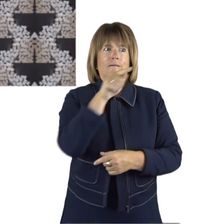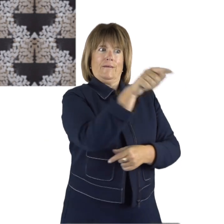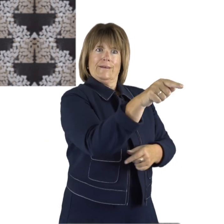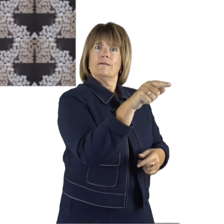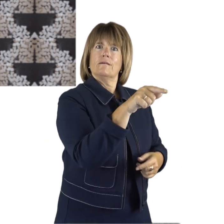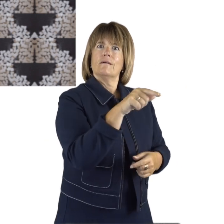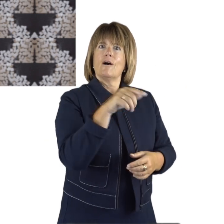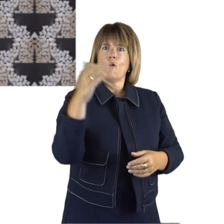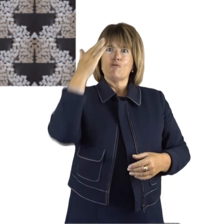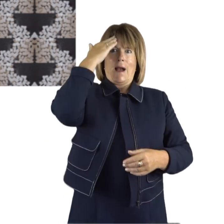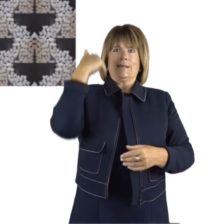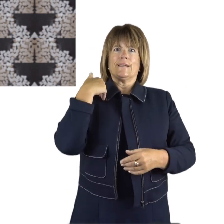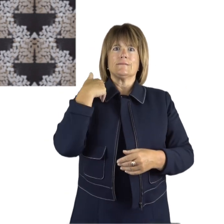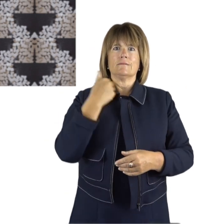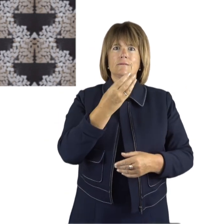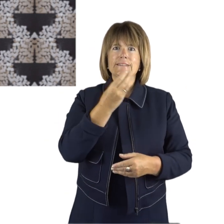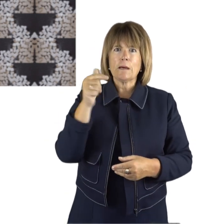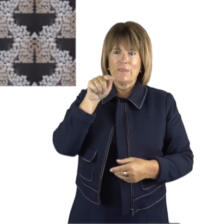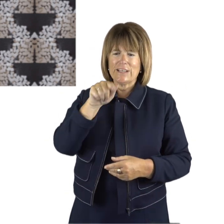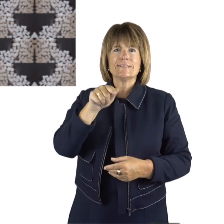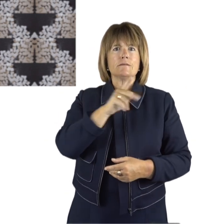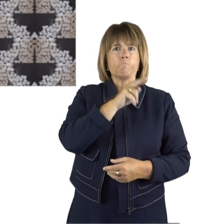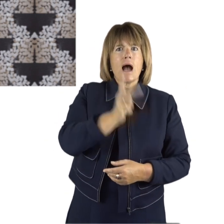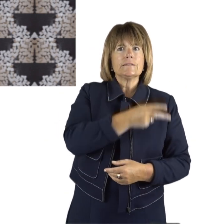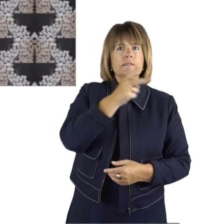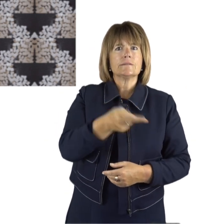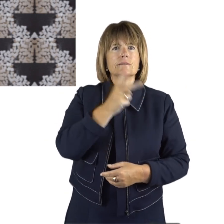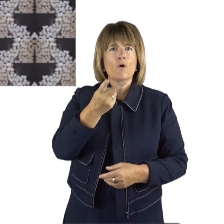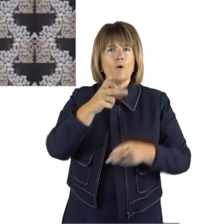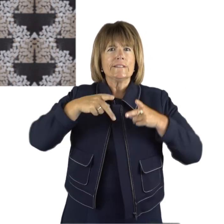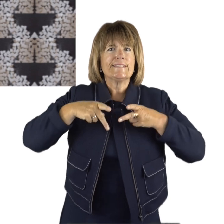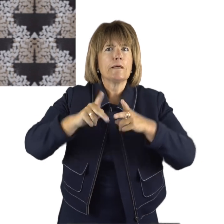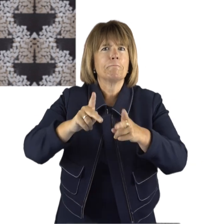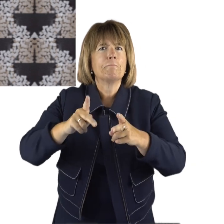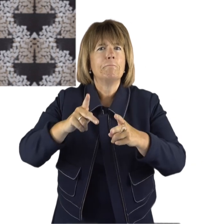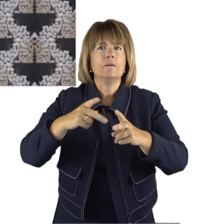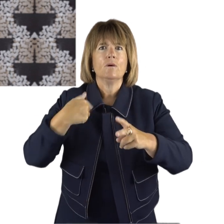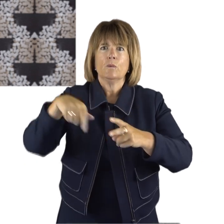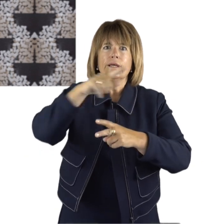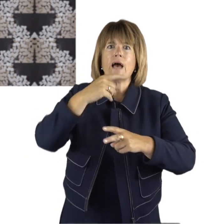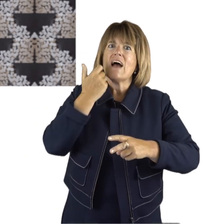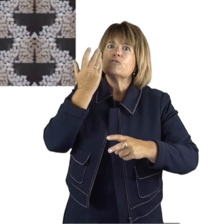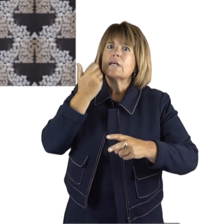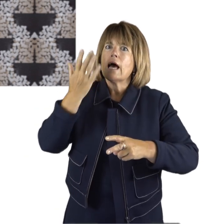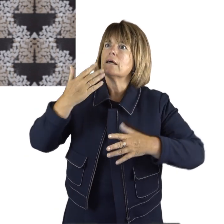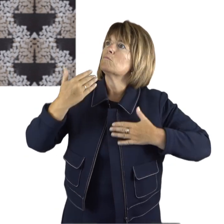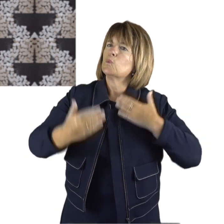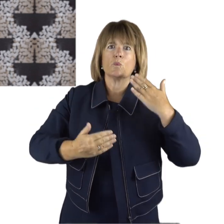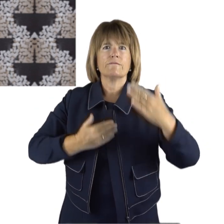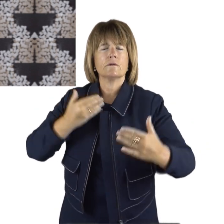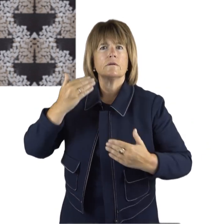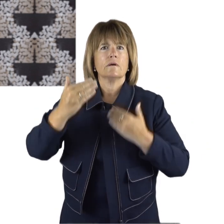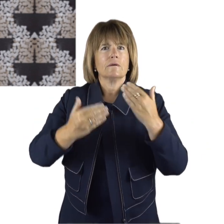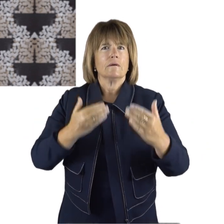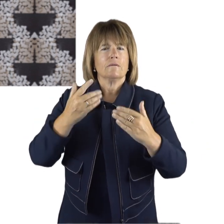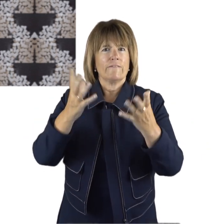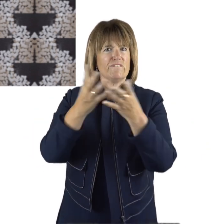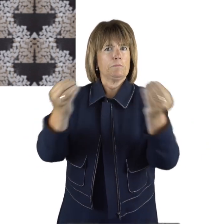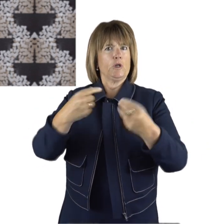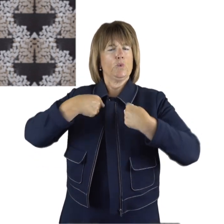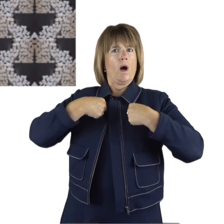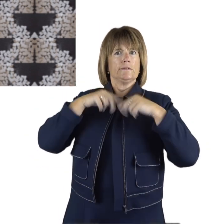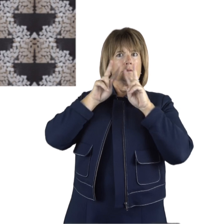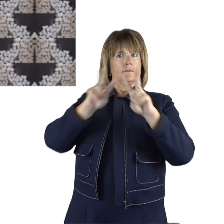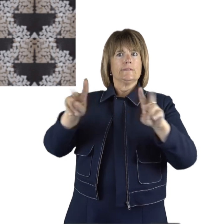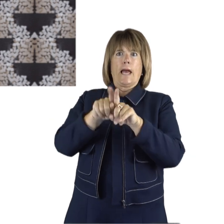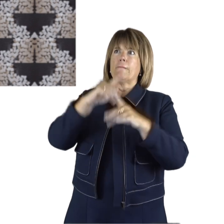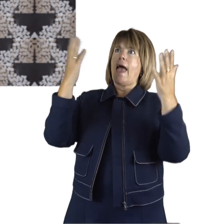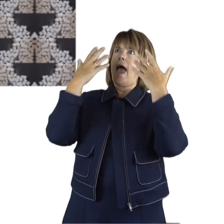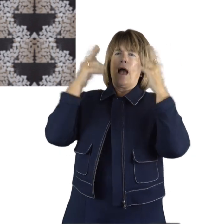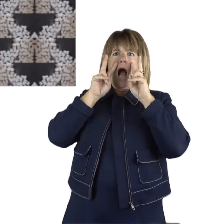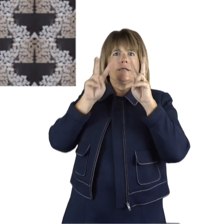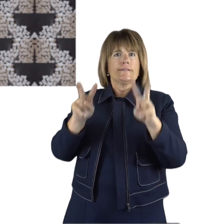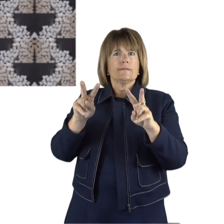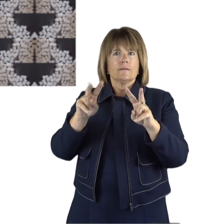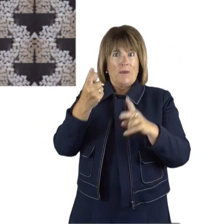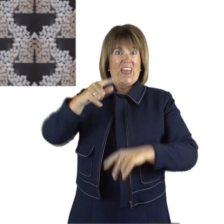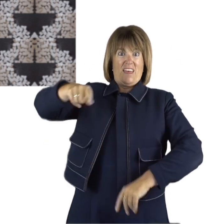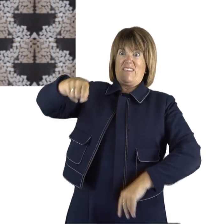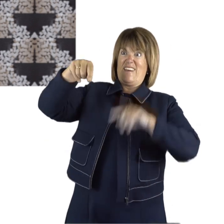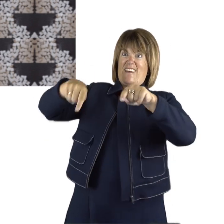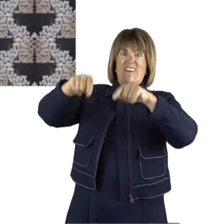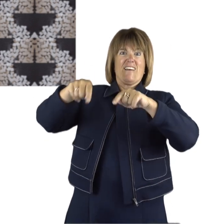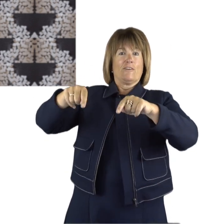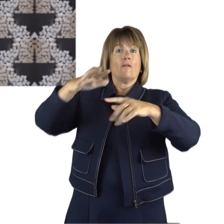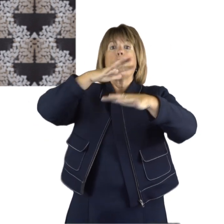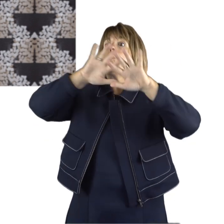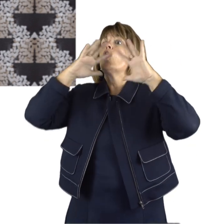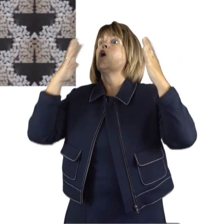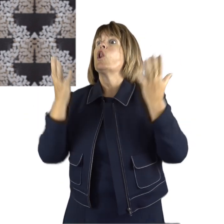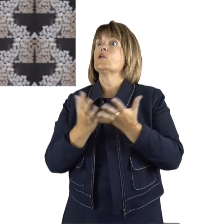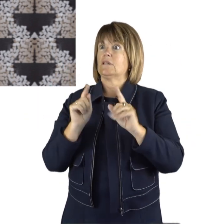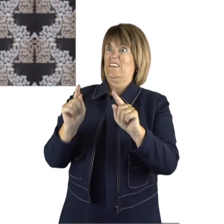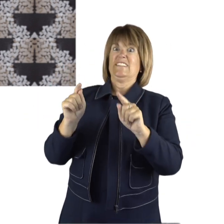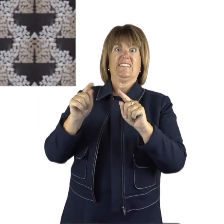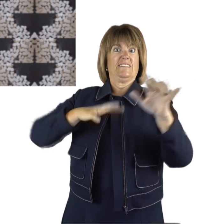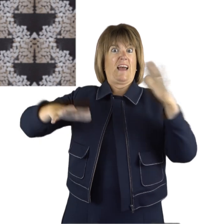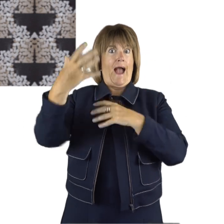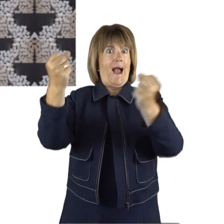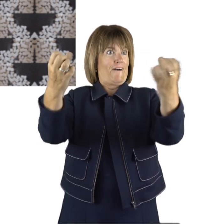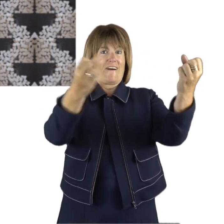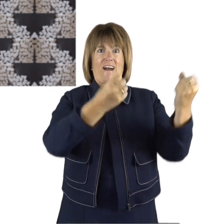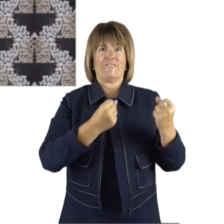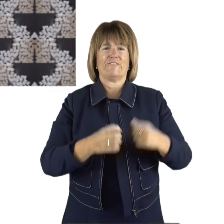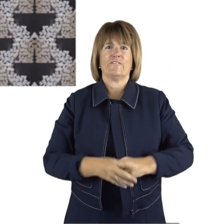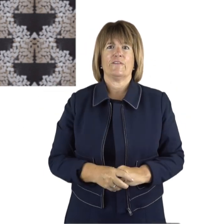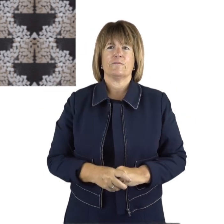Cinzia reminds us that some of these patterns or systems that we move through day after day have become as invisible to us as air, but that they exist and shape the world.”